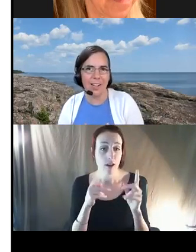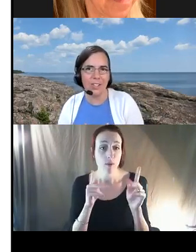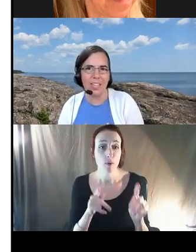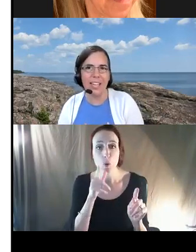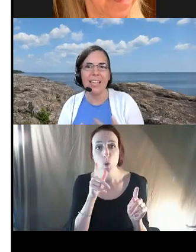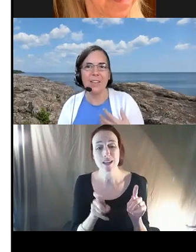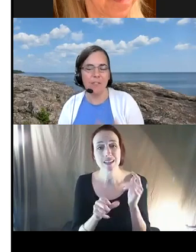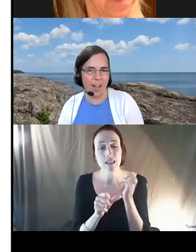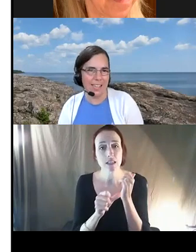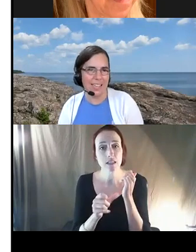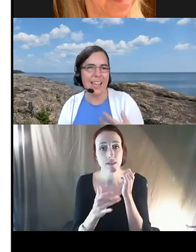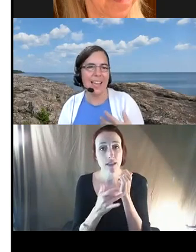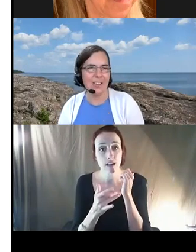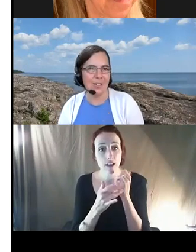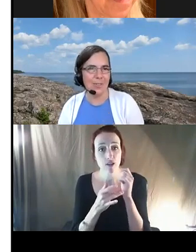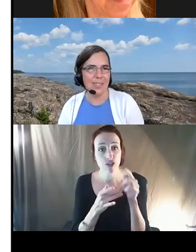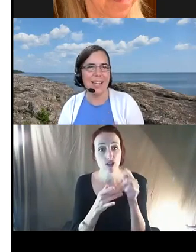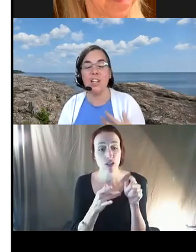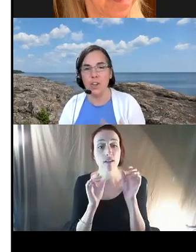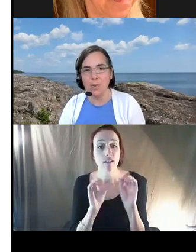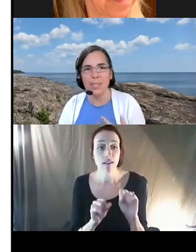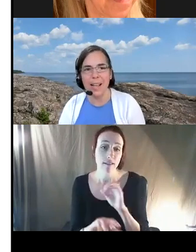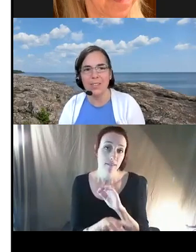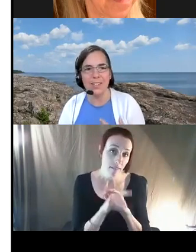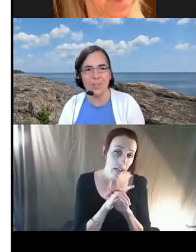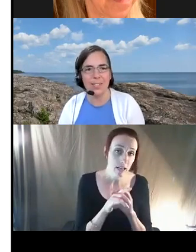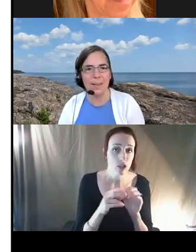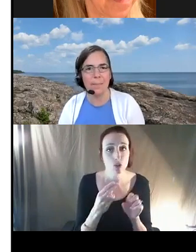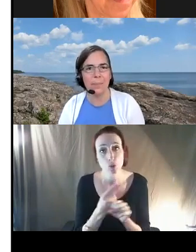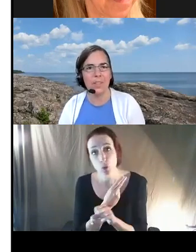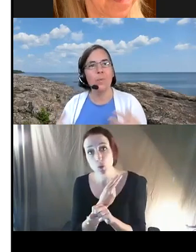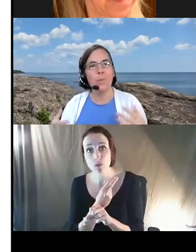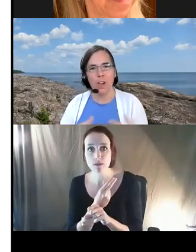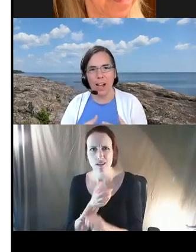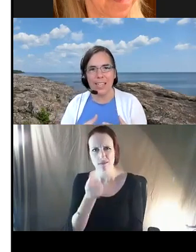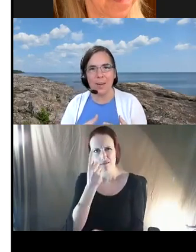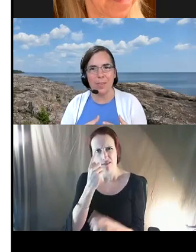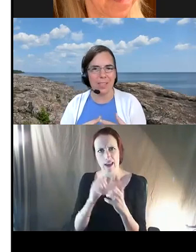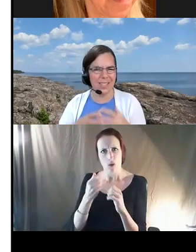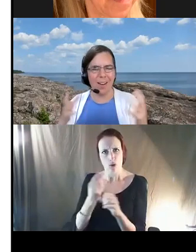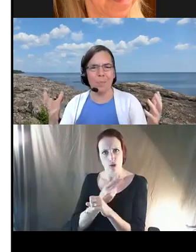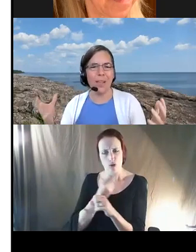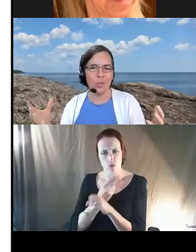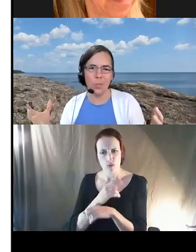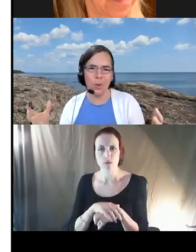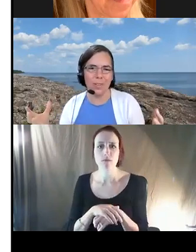can find it and use it and knows how to use it. When we are talking about this complex world